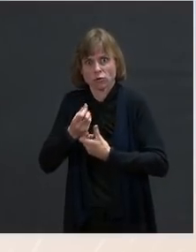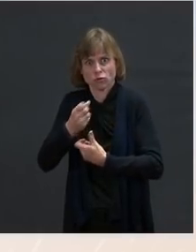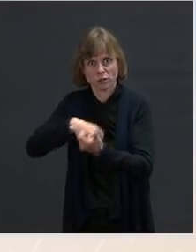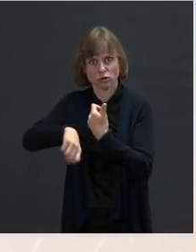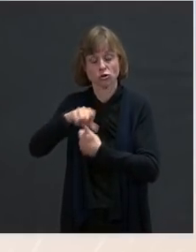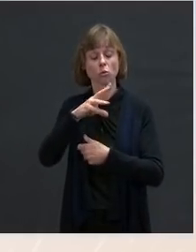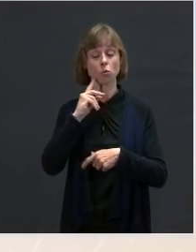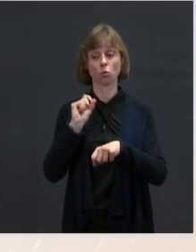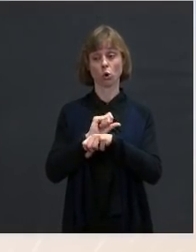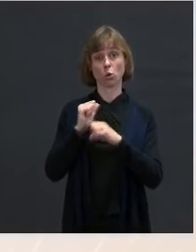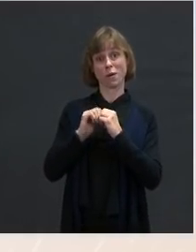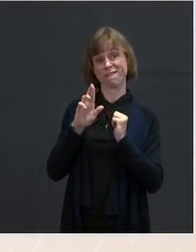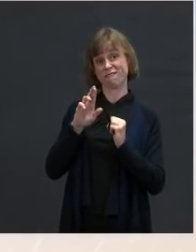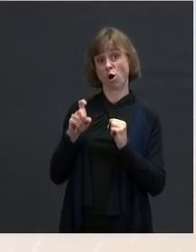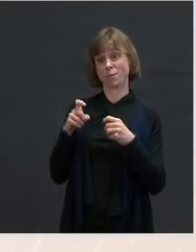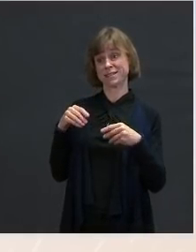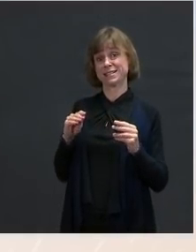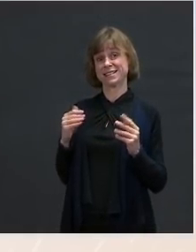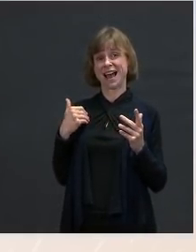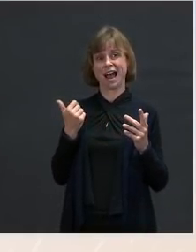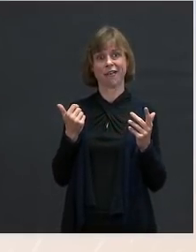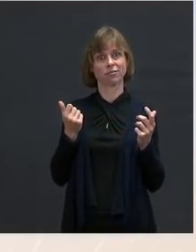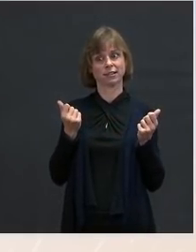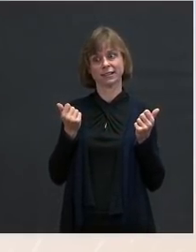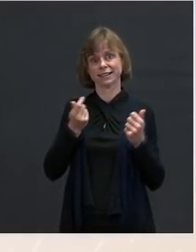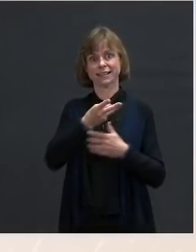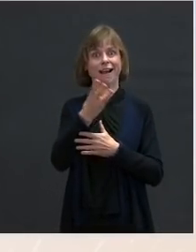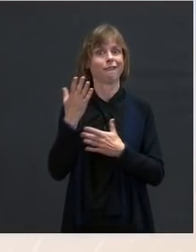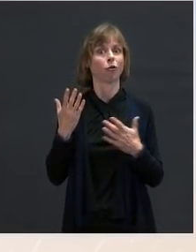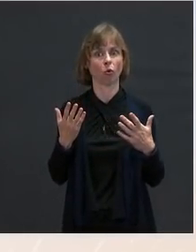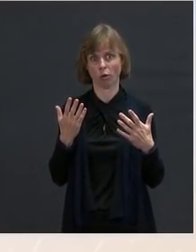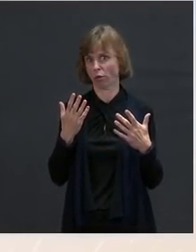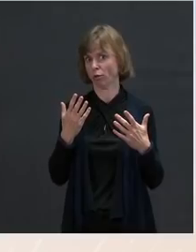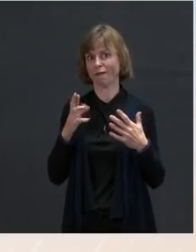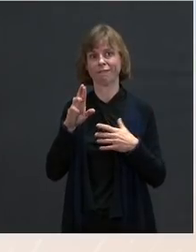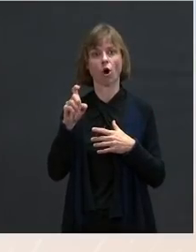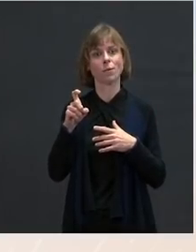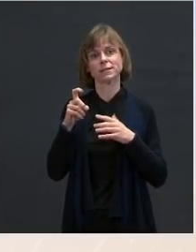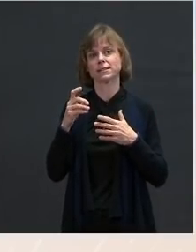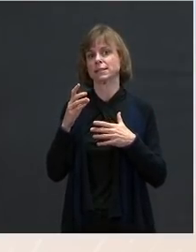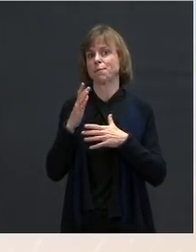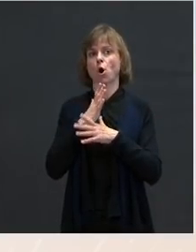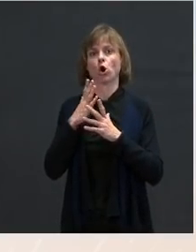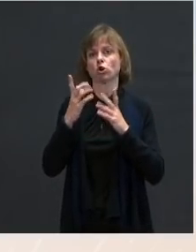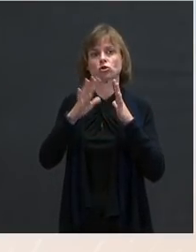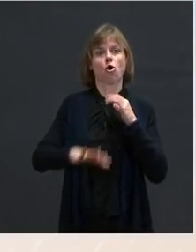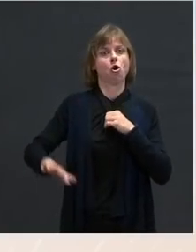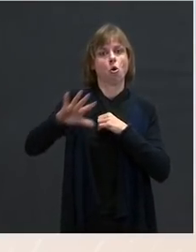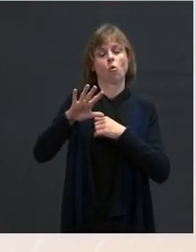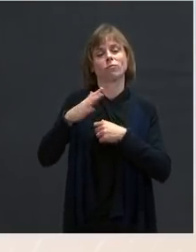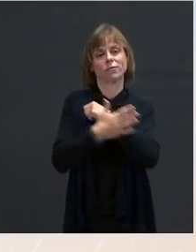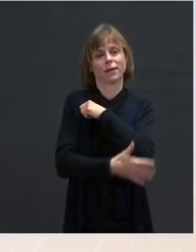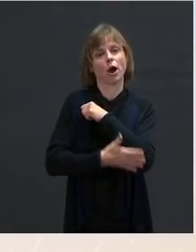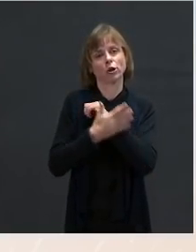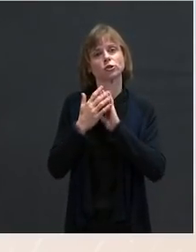and have several dozen pharmacy partners across the country. More than 90 percent of the people in the count- -- people living in this country, I should say,